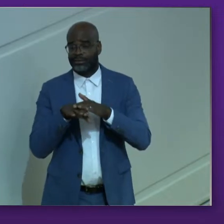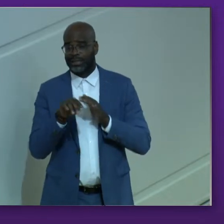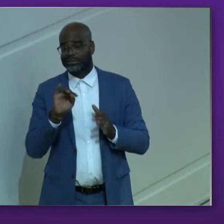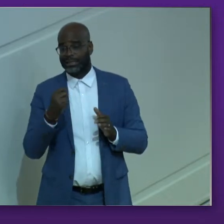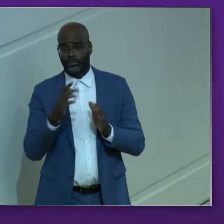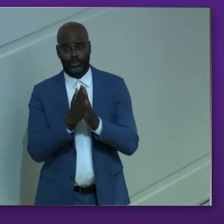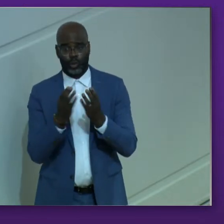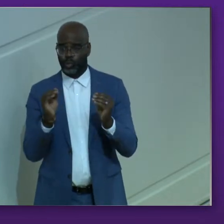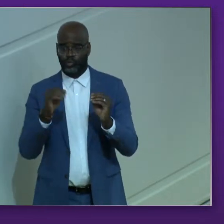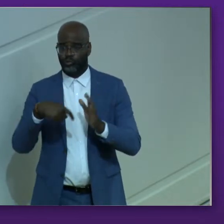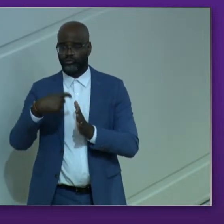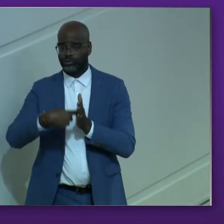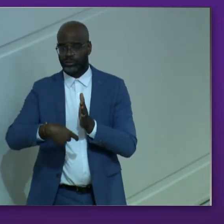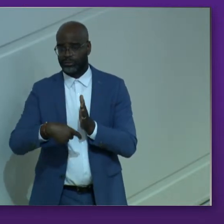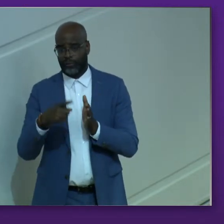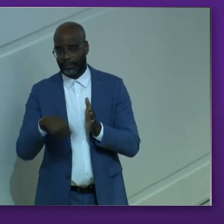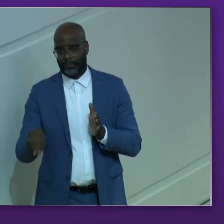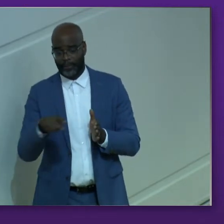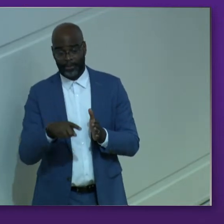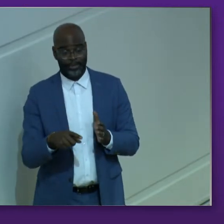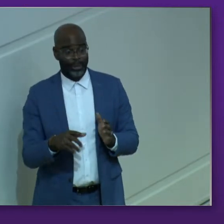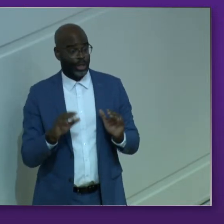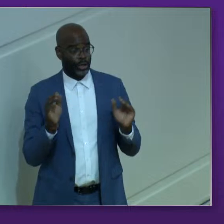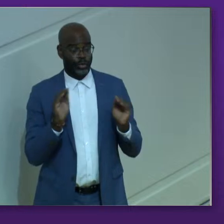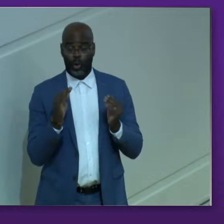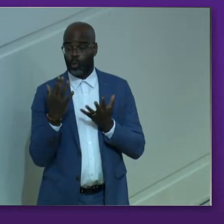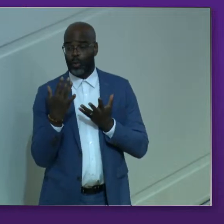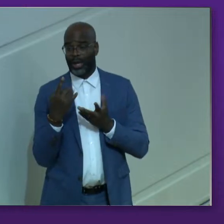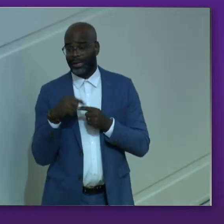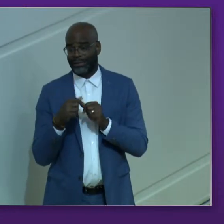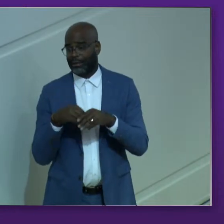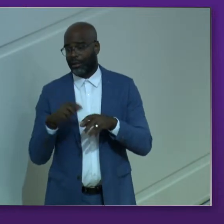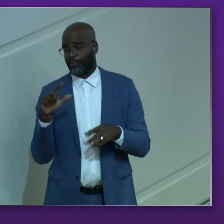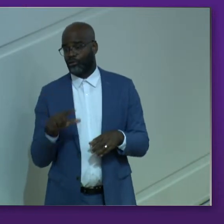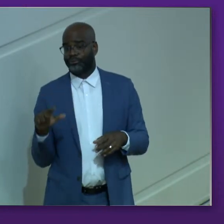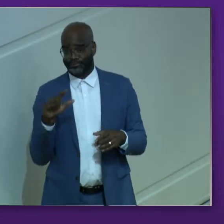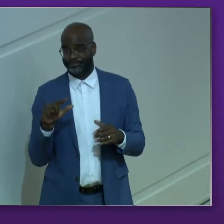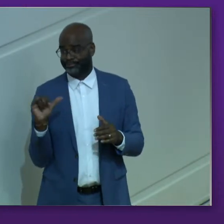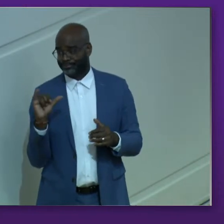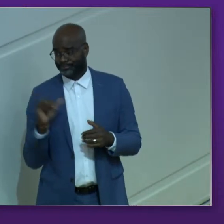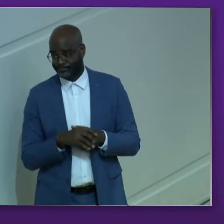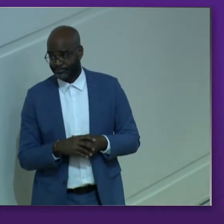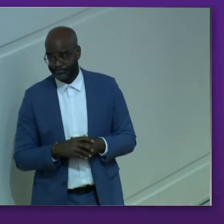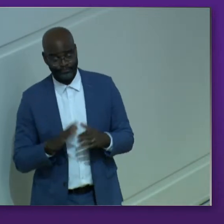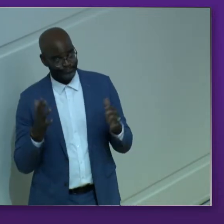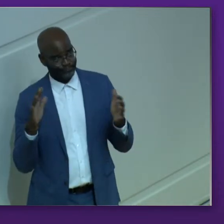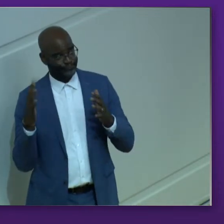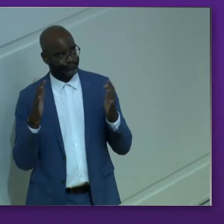SHE HAS BROUGHT NATIONAL RECOGNITION TO THIS PROGRAM AND IS COMMITTED TO ACCESSIBILITY